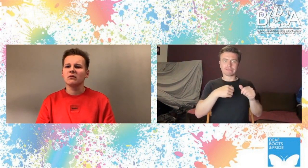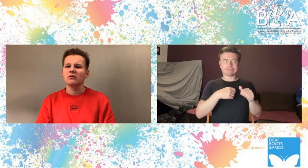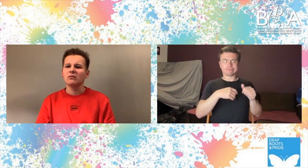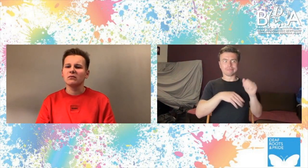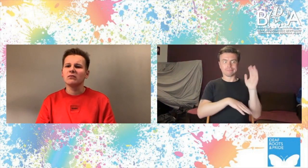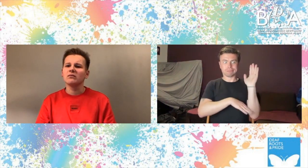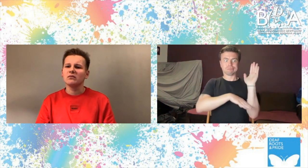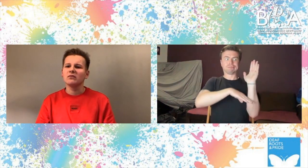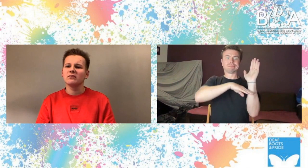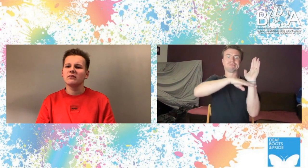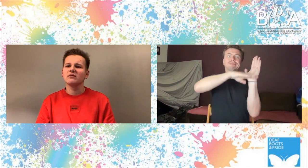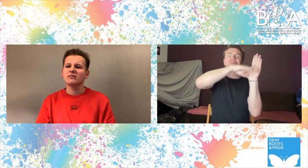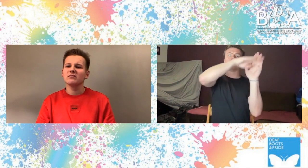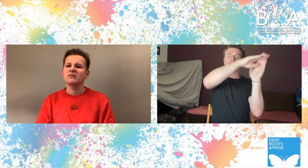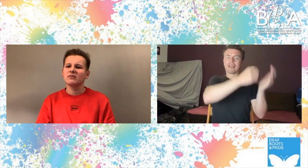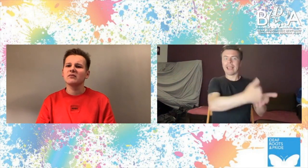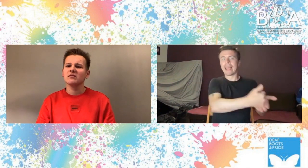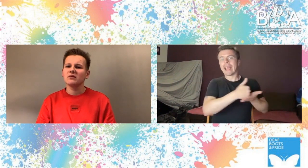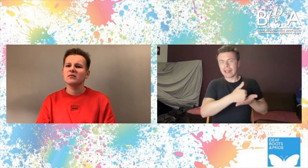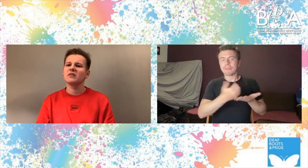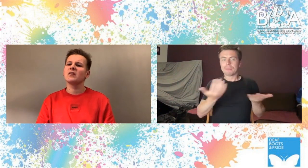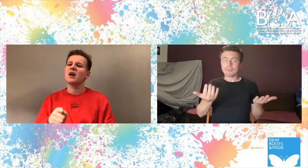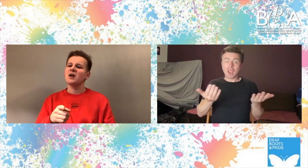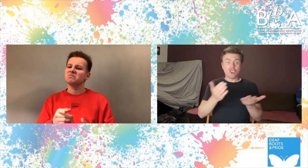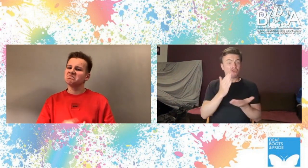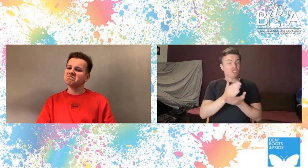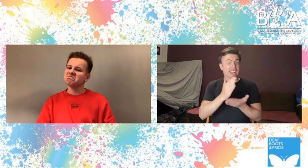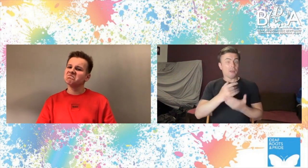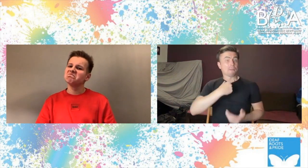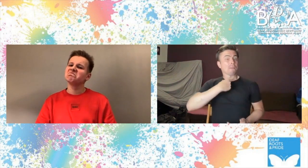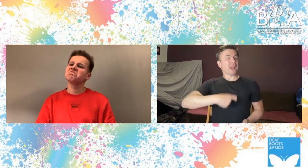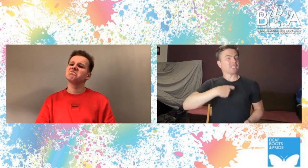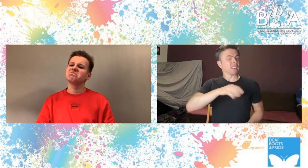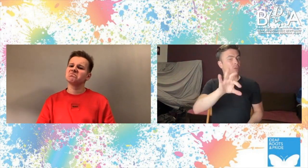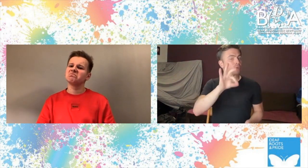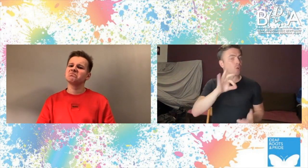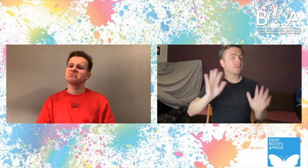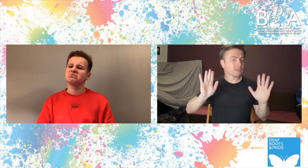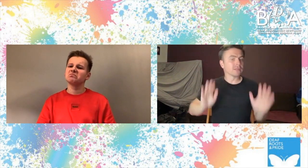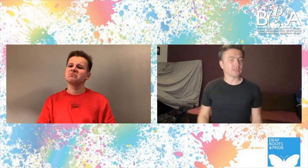and helped me develop and progress. But it is a matter of personal choice.